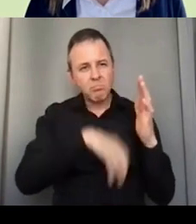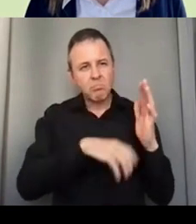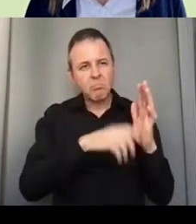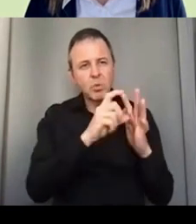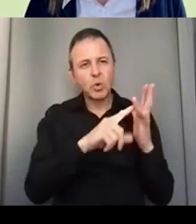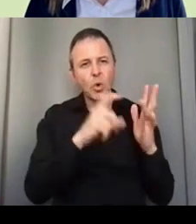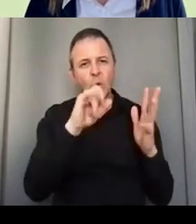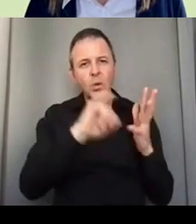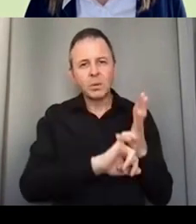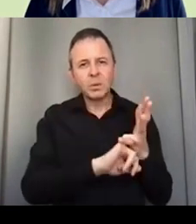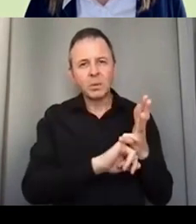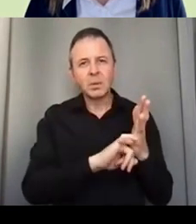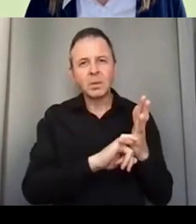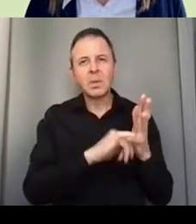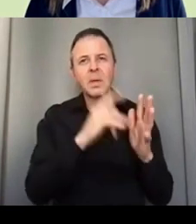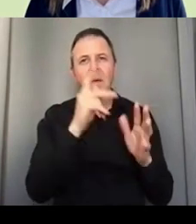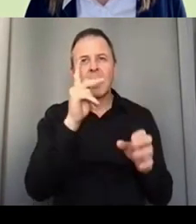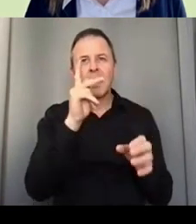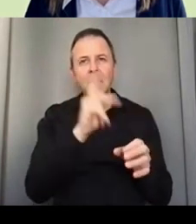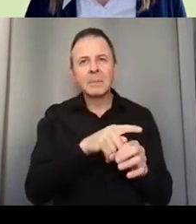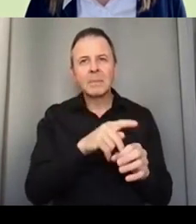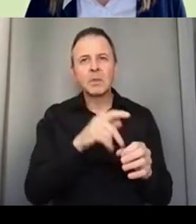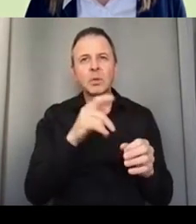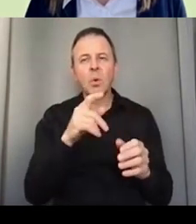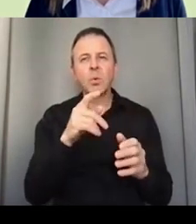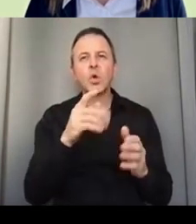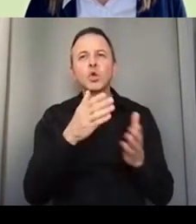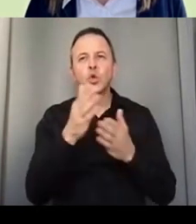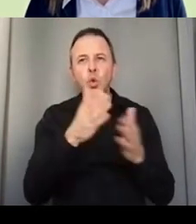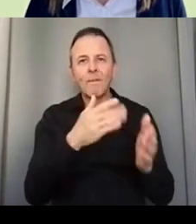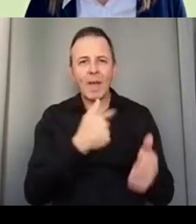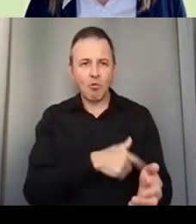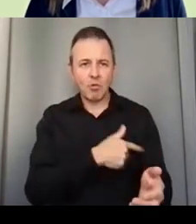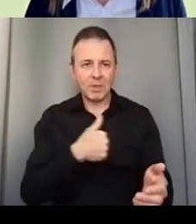service agreement sorry service guarantee and the participants service